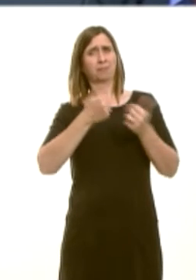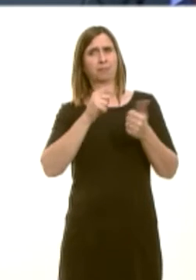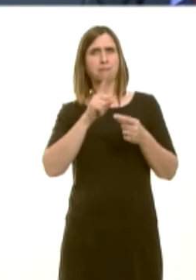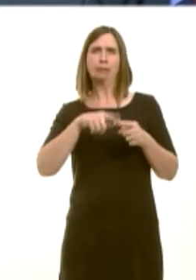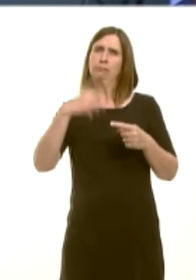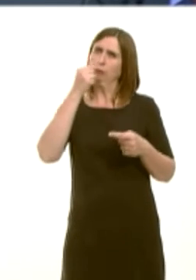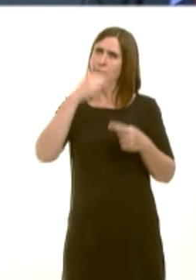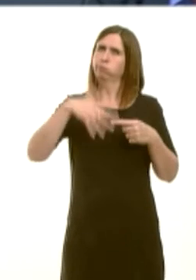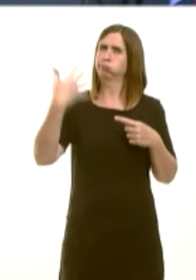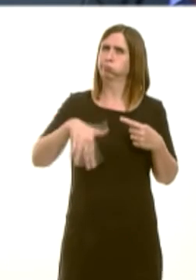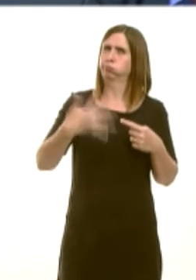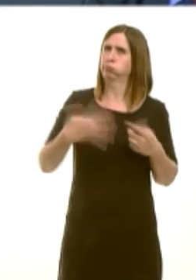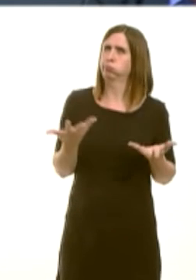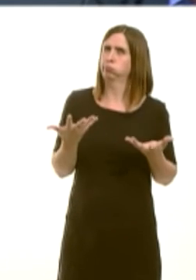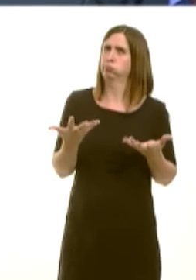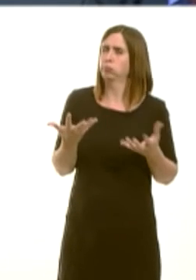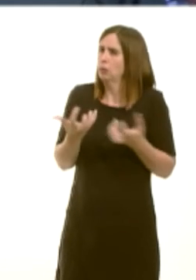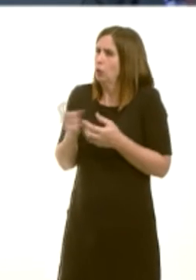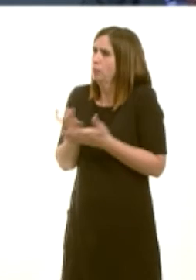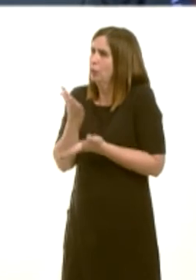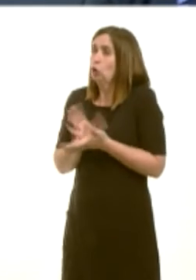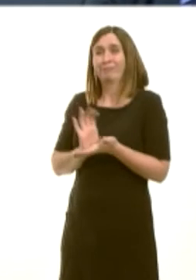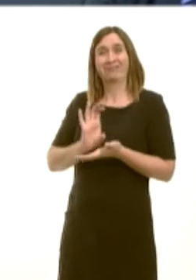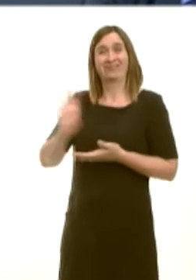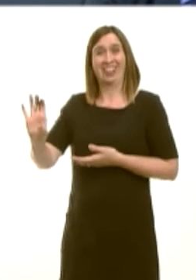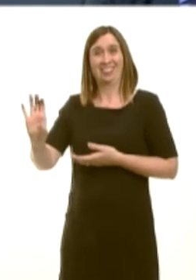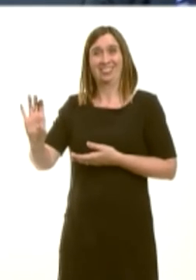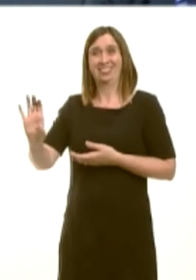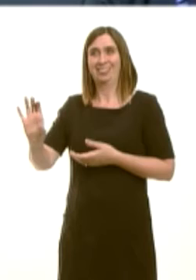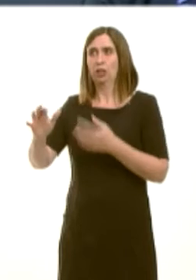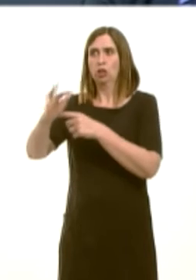How would you ensure that funding isnít diverted from the social housing grant that could deliver